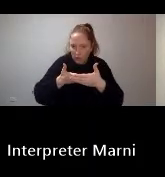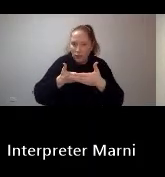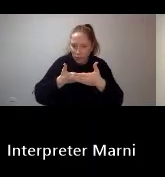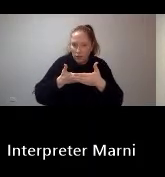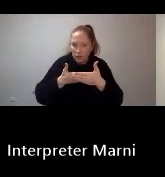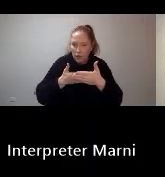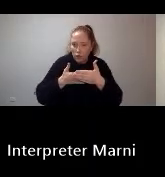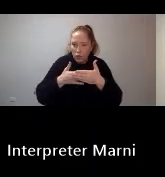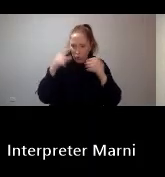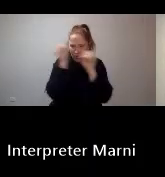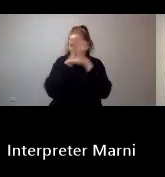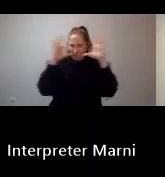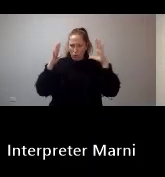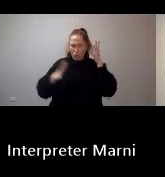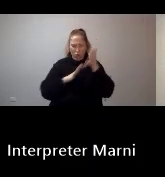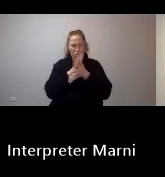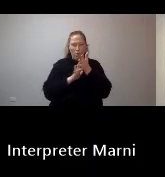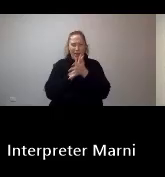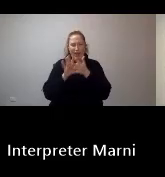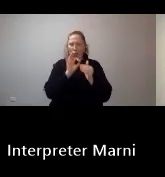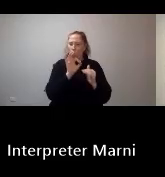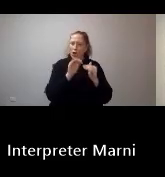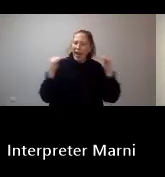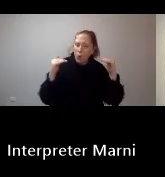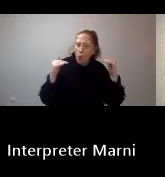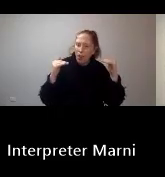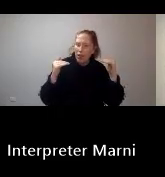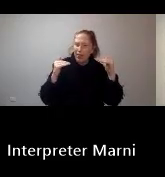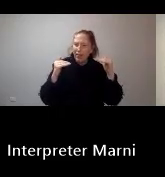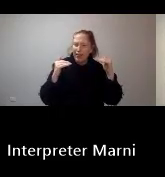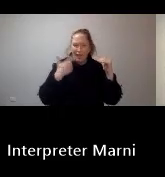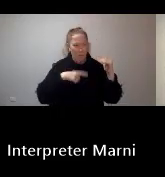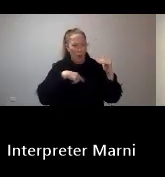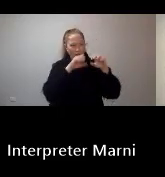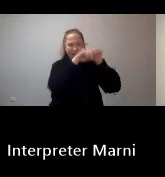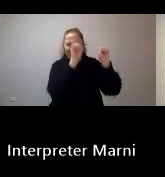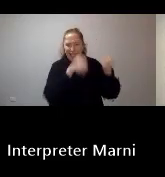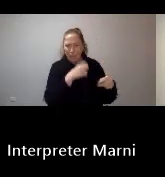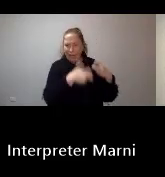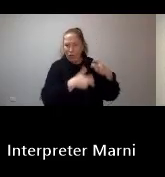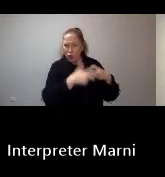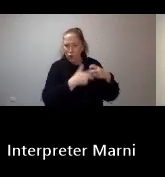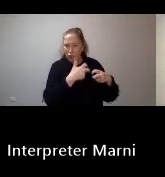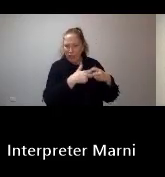of what do we mean by inequitable outcomes being systemic and potentially remediable. And at the same time,